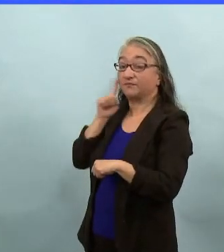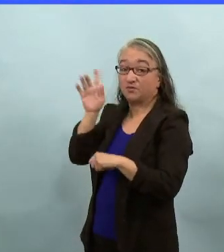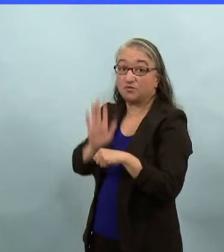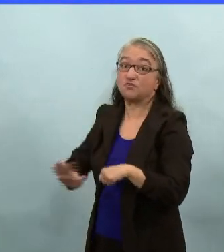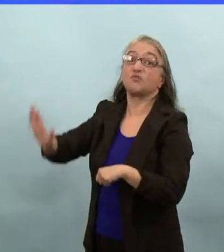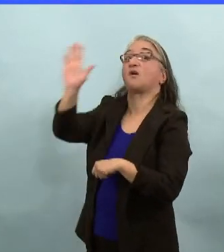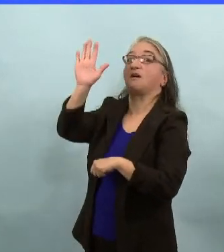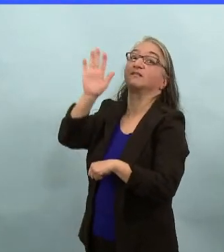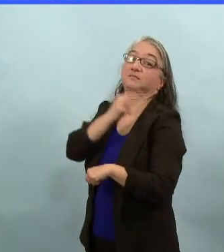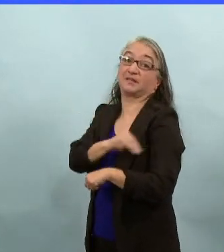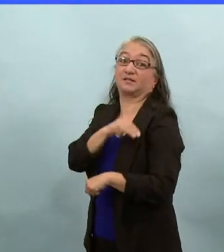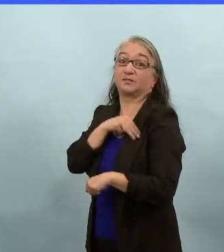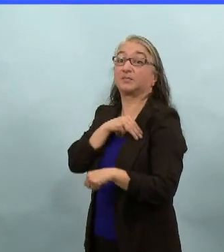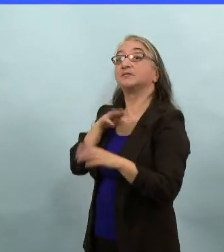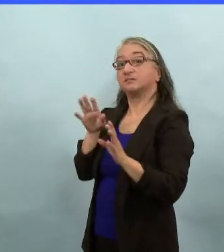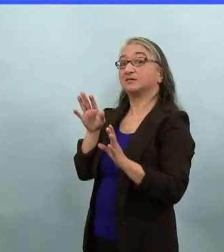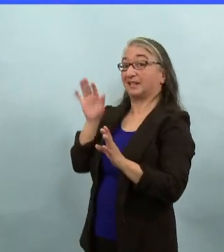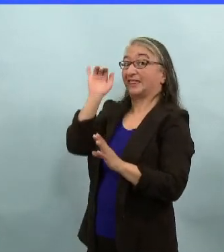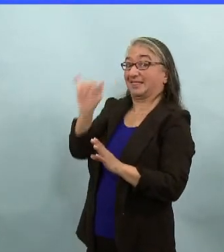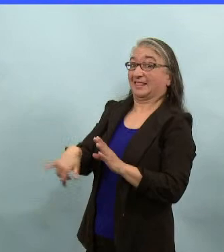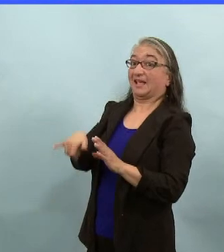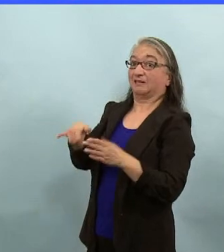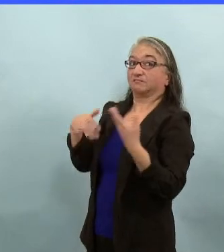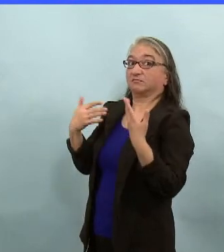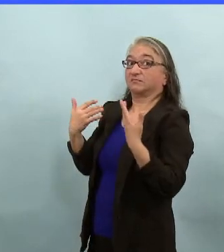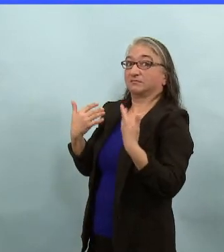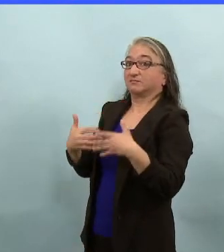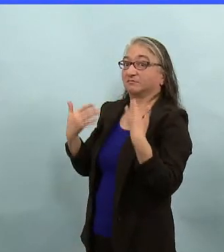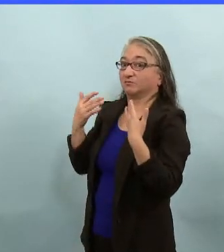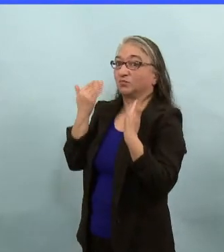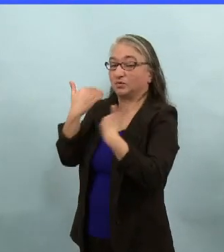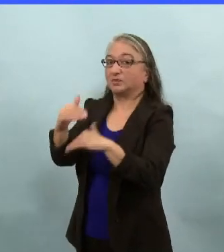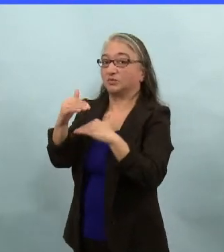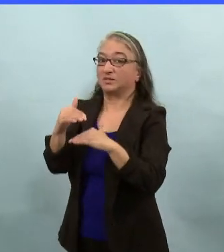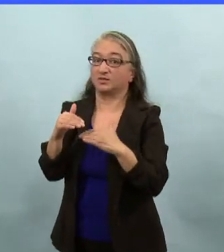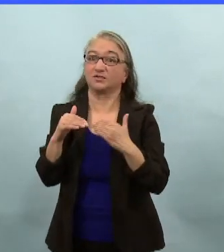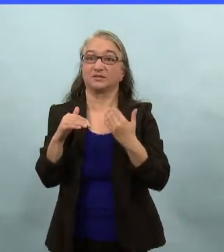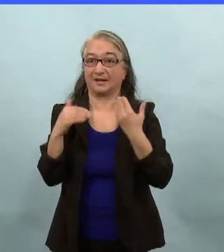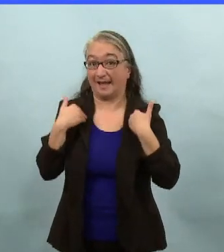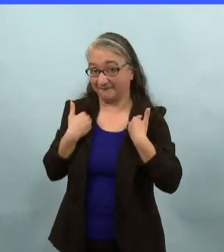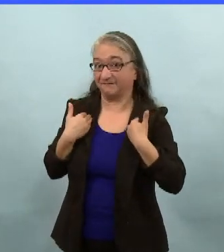so those are restrictions that apply to everyone if you're unvaccinated there are places that you